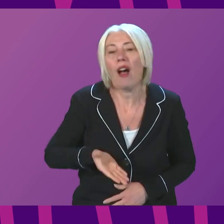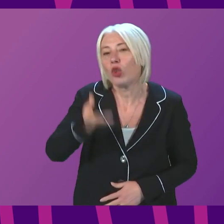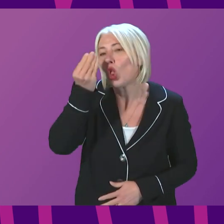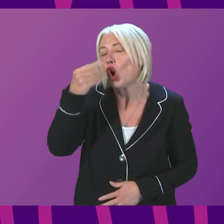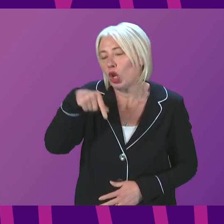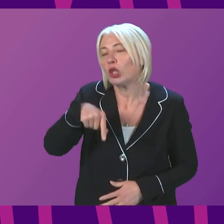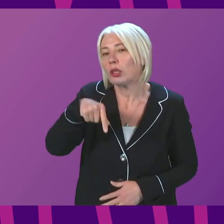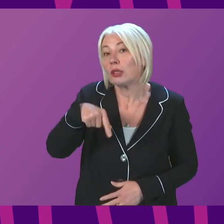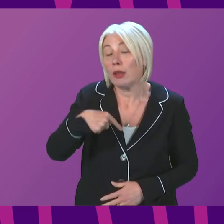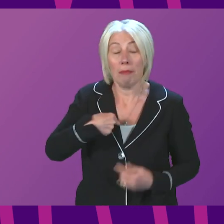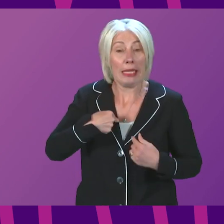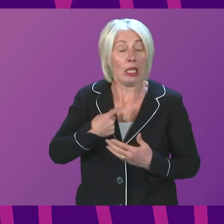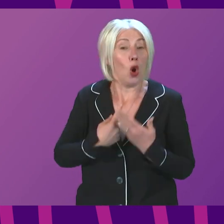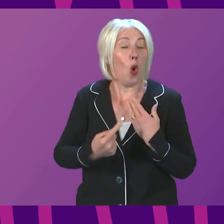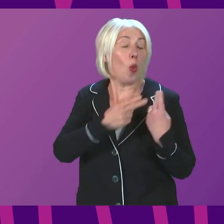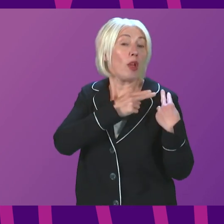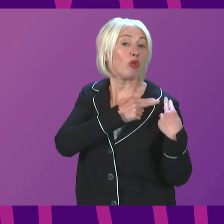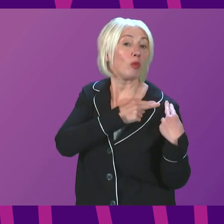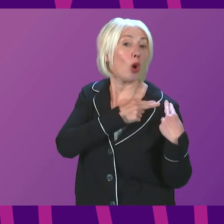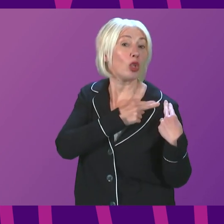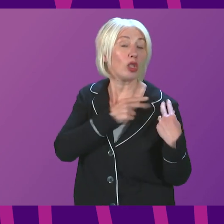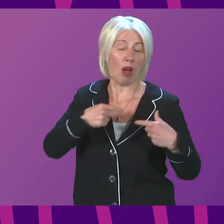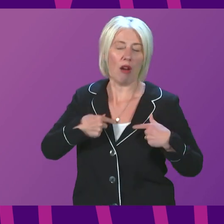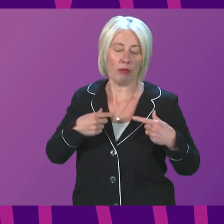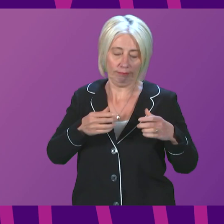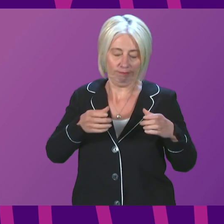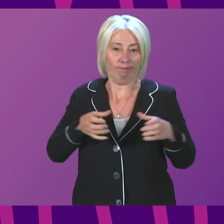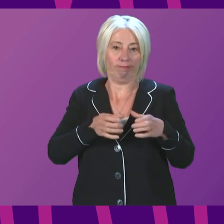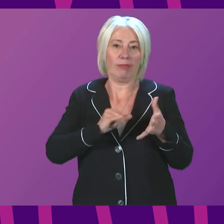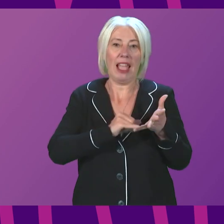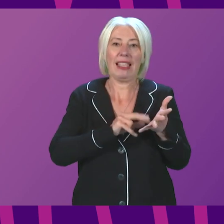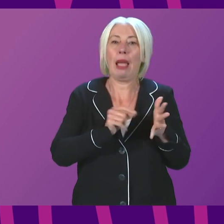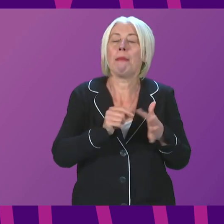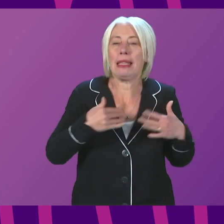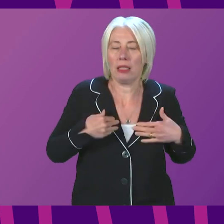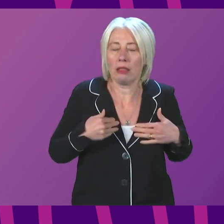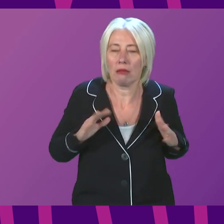Obviously, I am only responsible—in a party-political sense—for the SNP, but all of us, in the